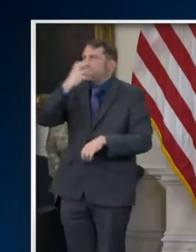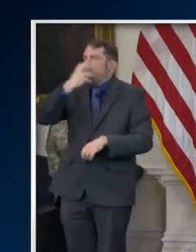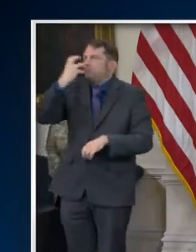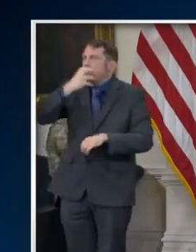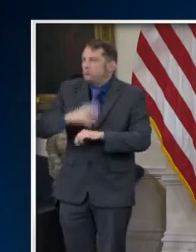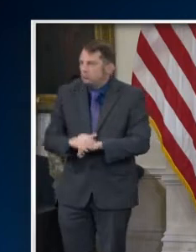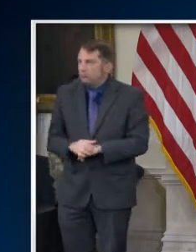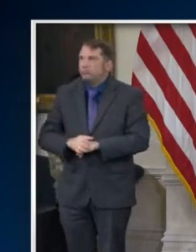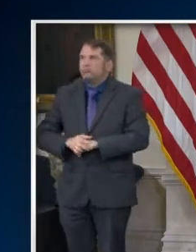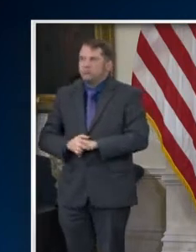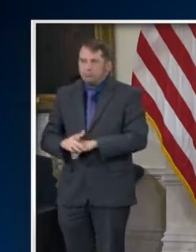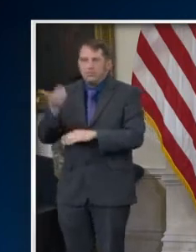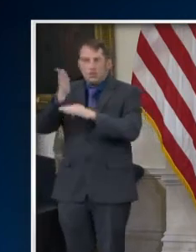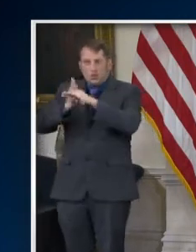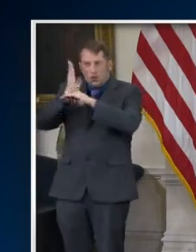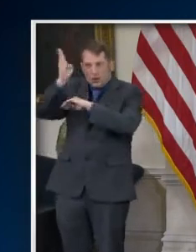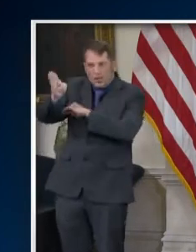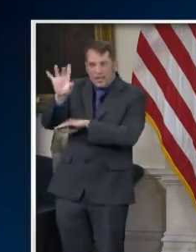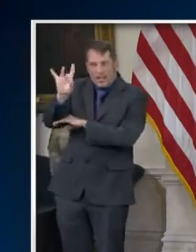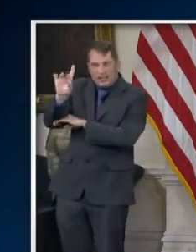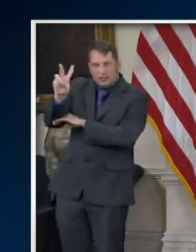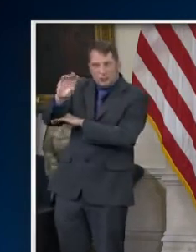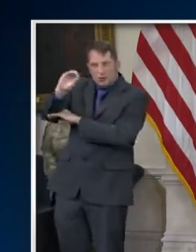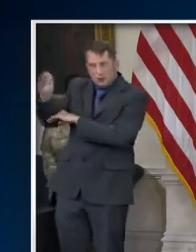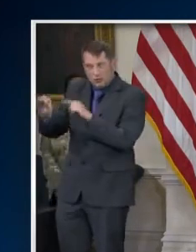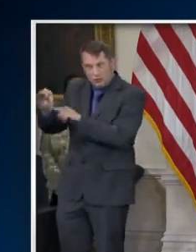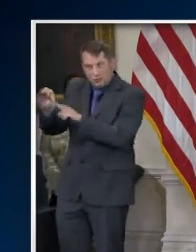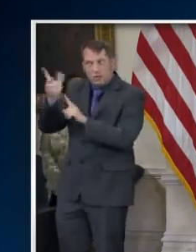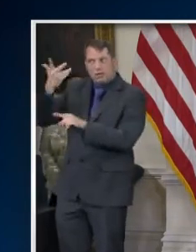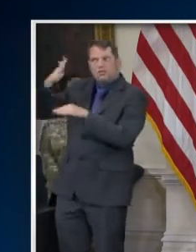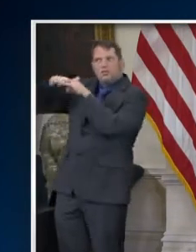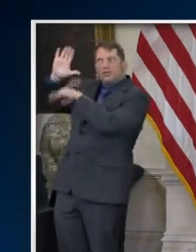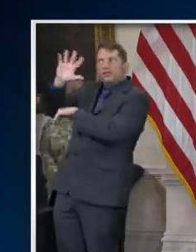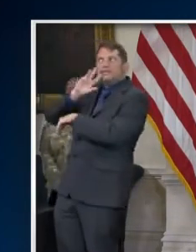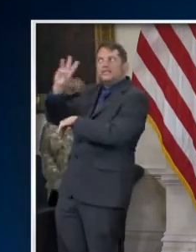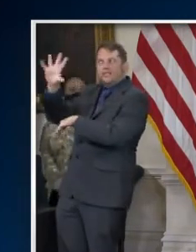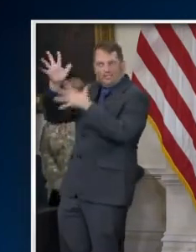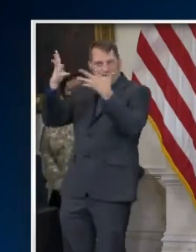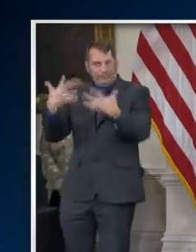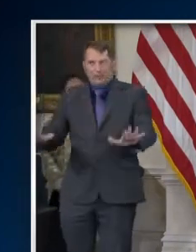AS OF TODAY, WE HAVE VACCINATED MORE THAN 82% OF ALL MARYLANDERS